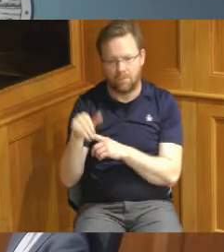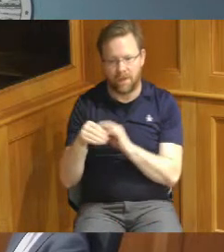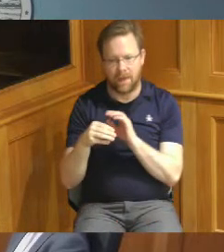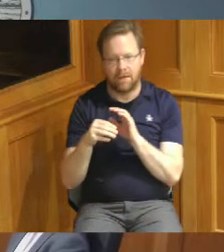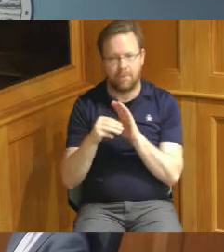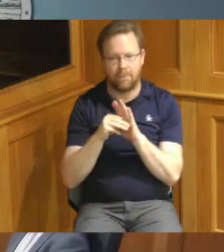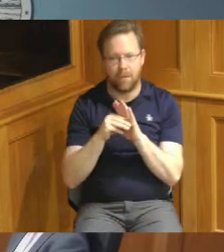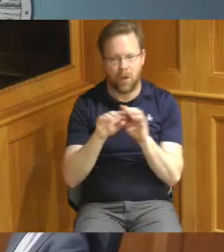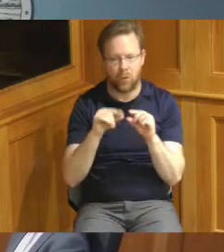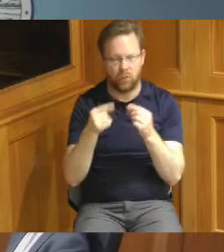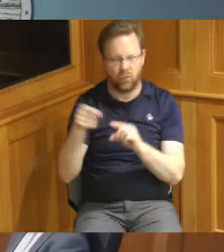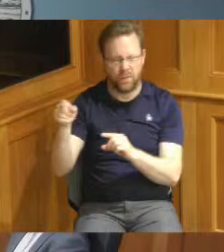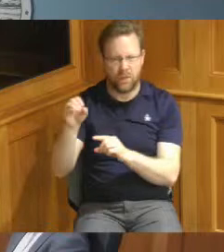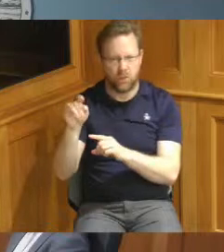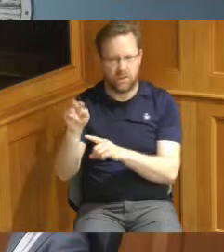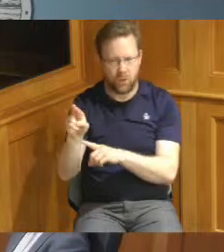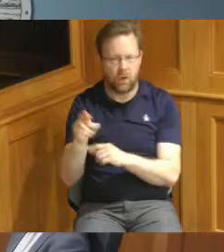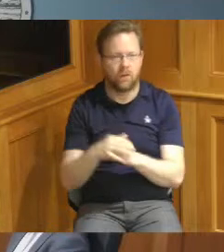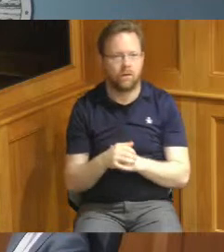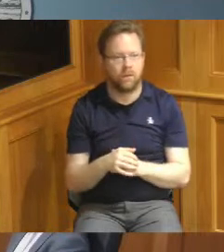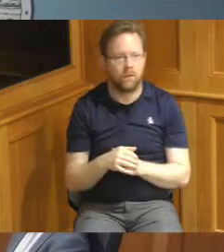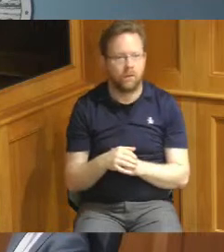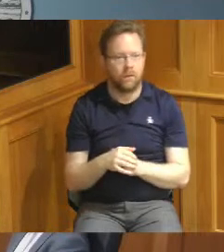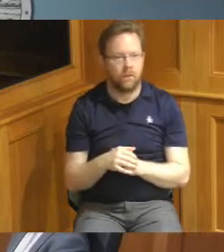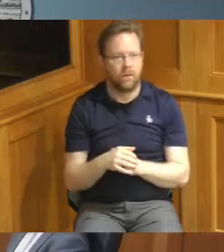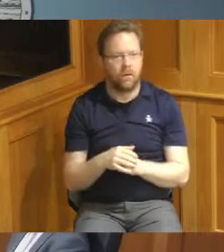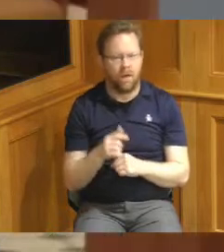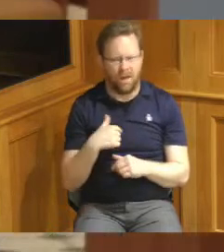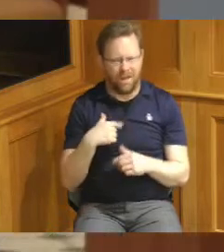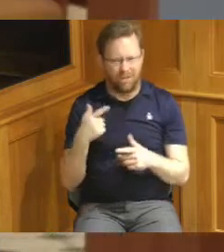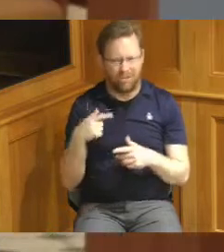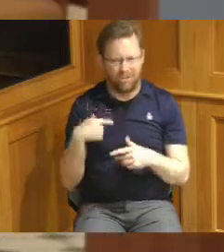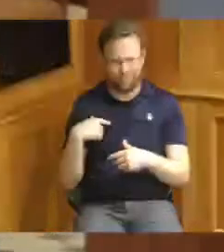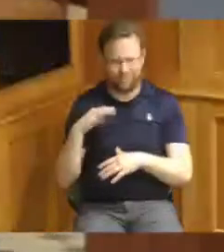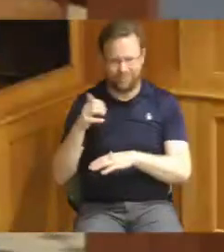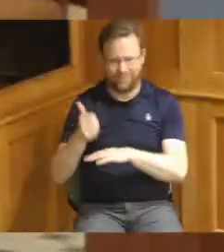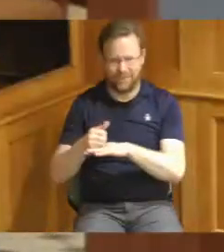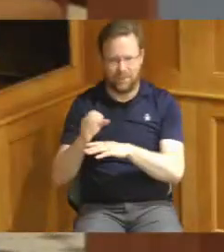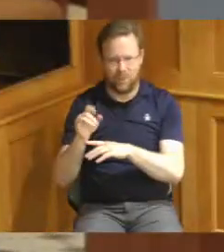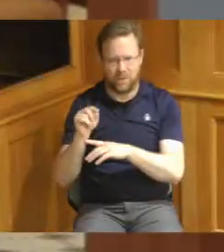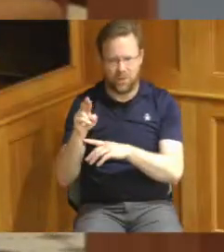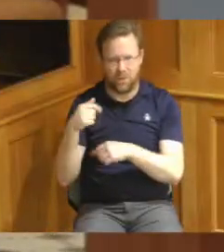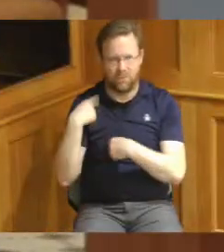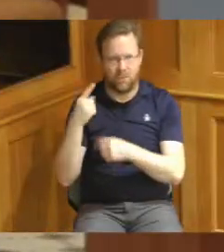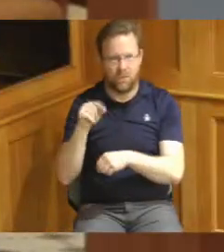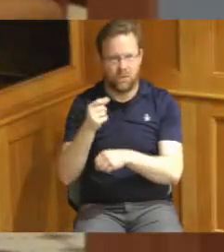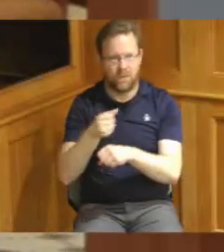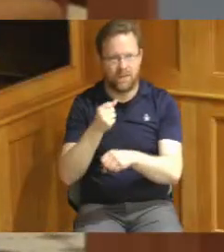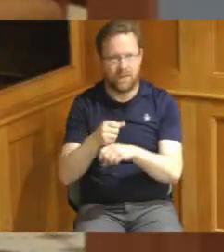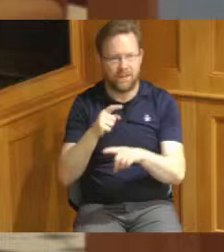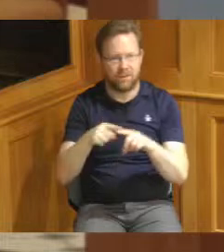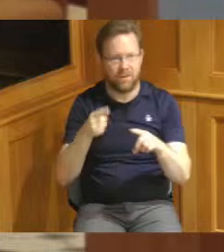$338,800 this relates to the plaza expansion down at PayCor and this is for safety bollards around